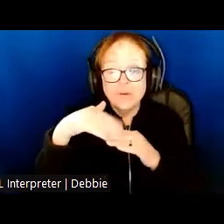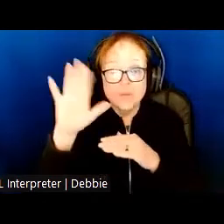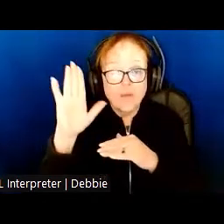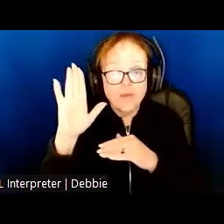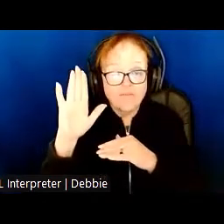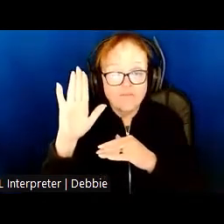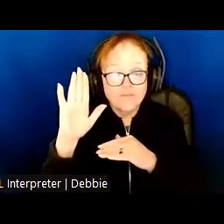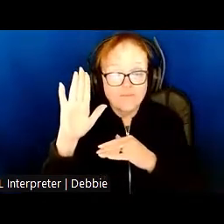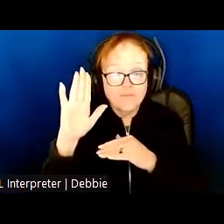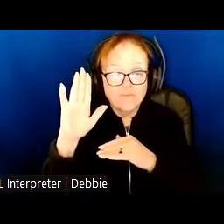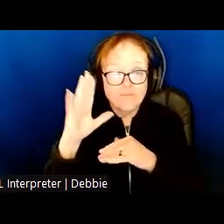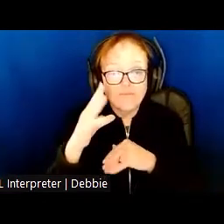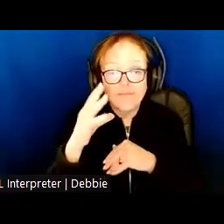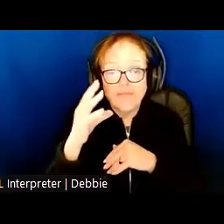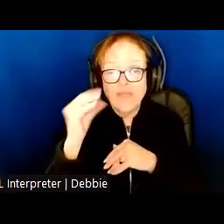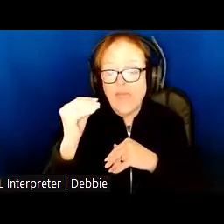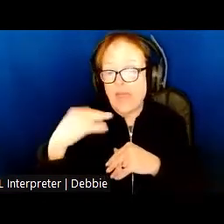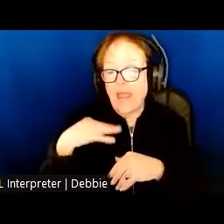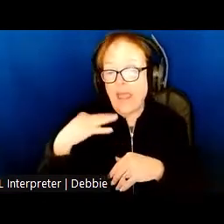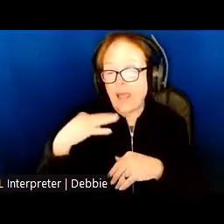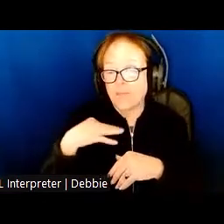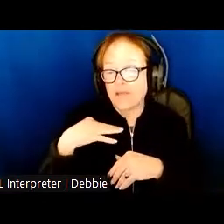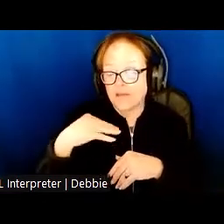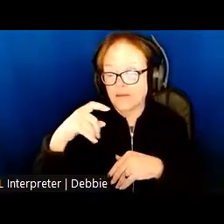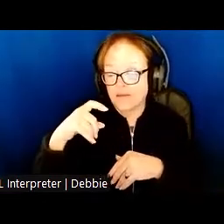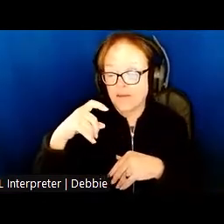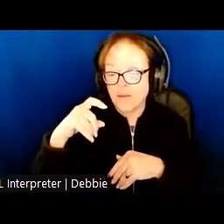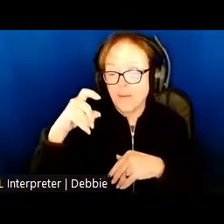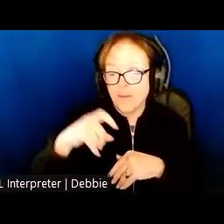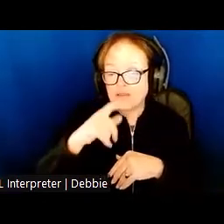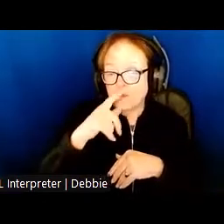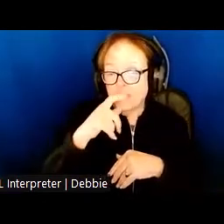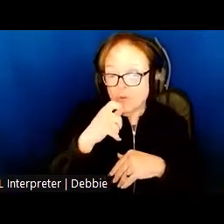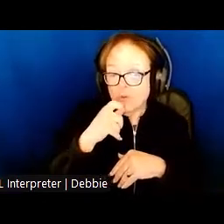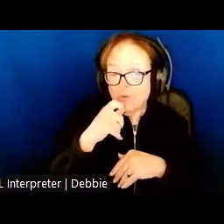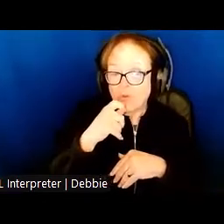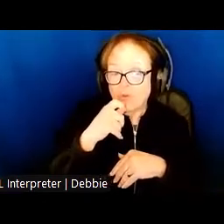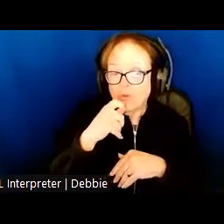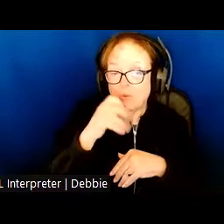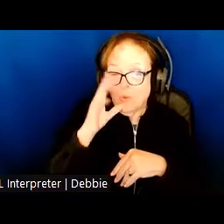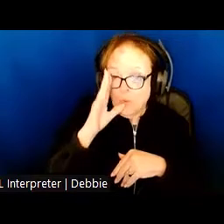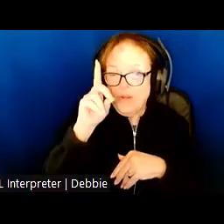The applicant must be the artist whose original artwork is represented in the submitted work